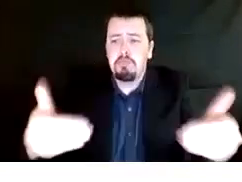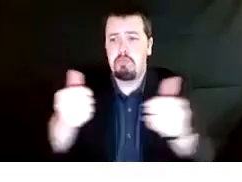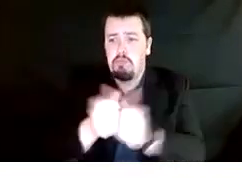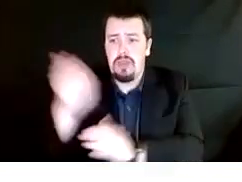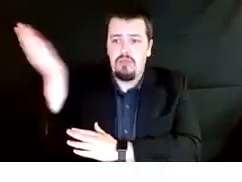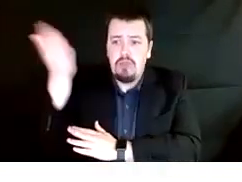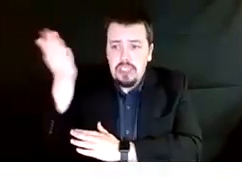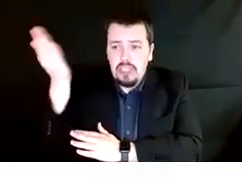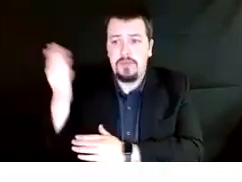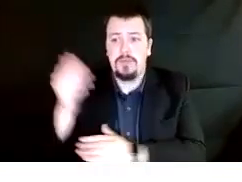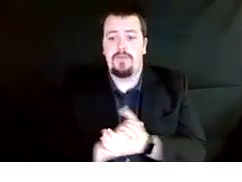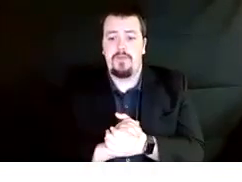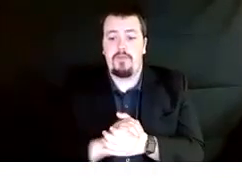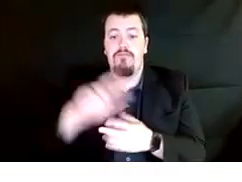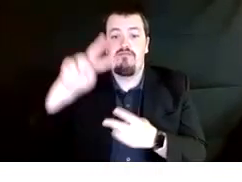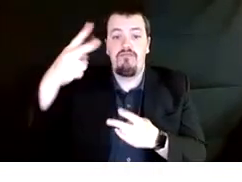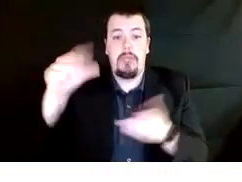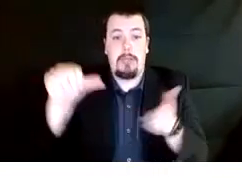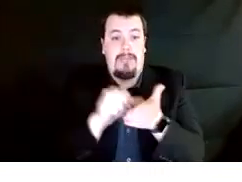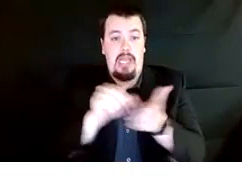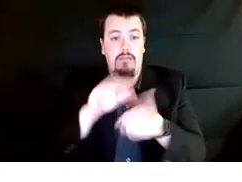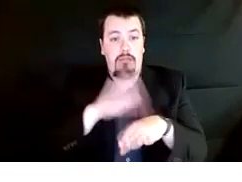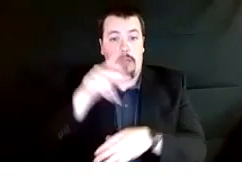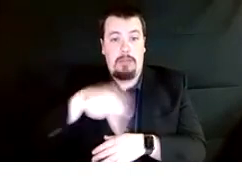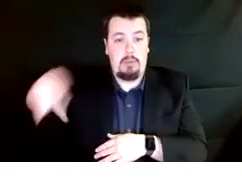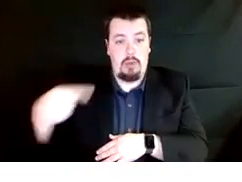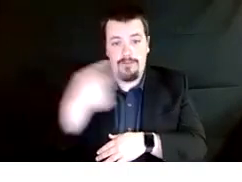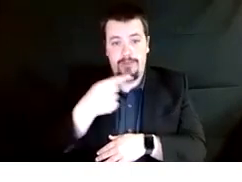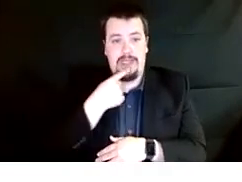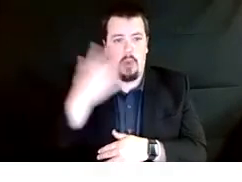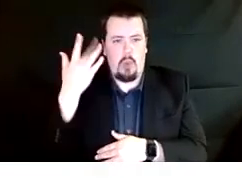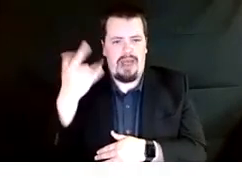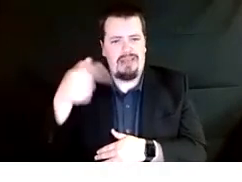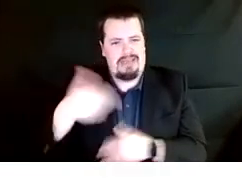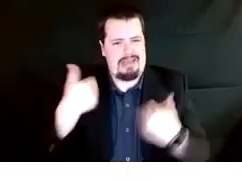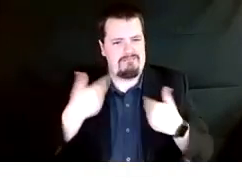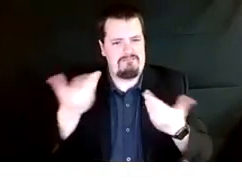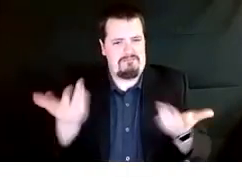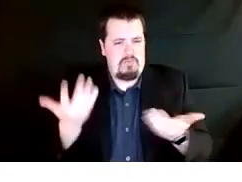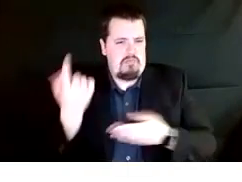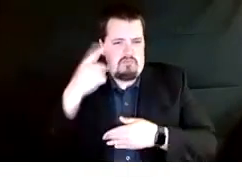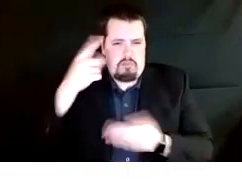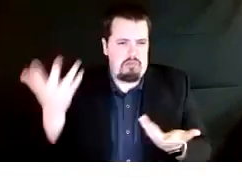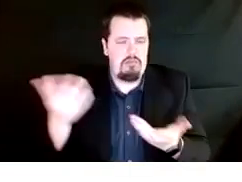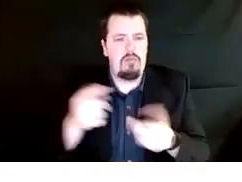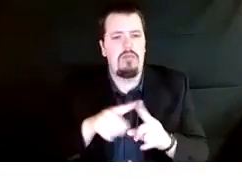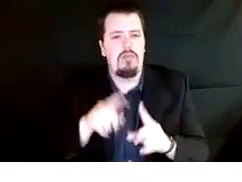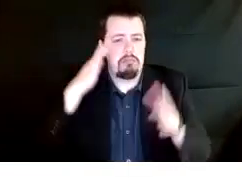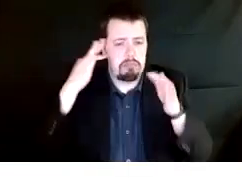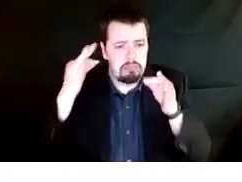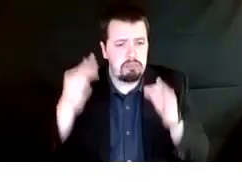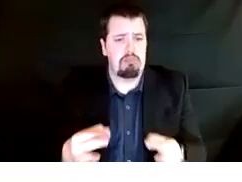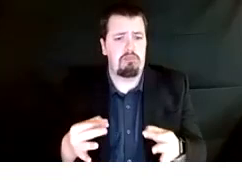the um second slide is um why this session um well we decided that as